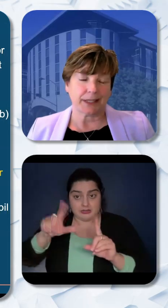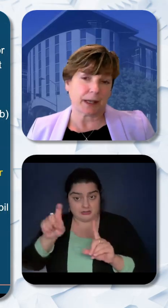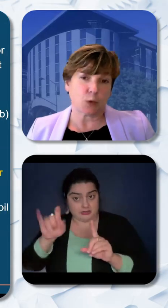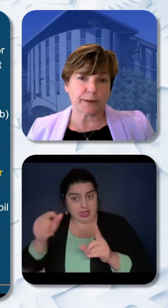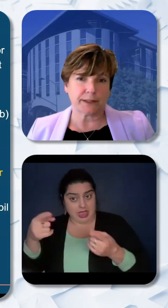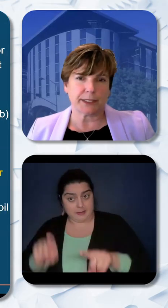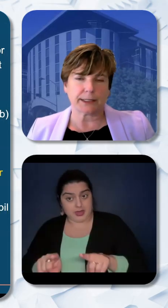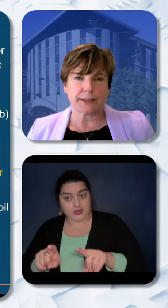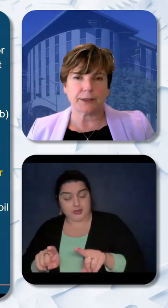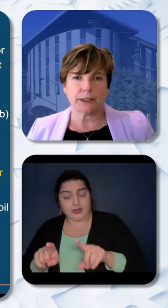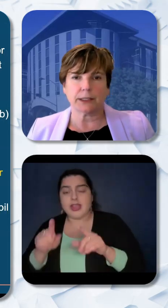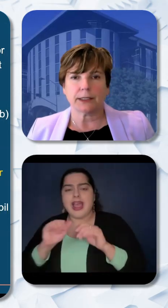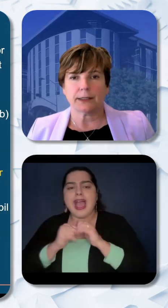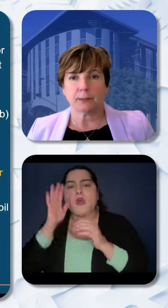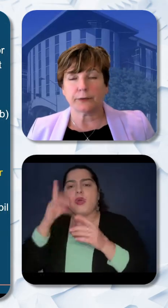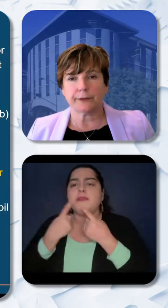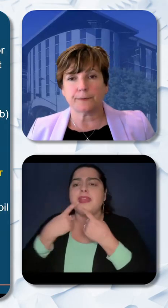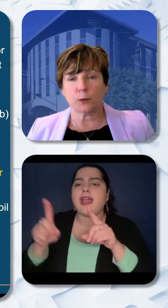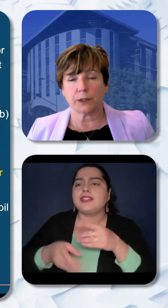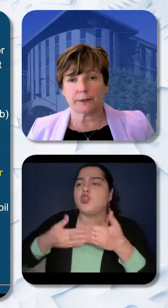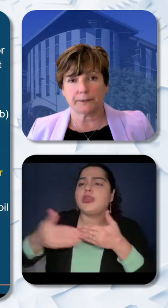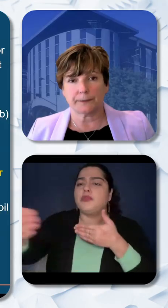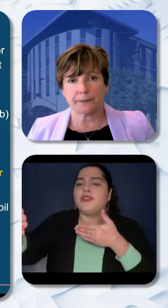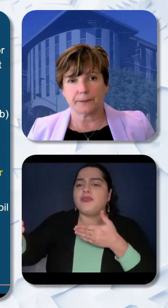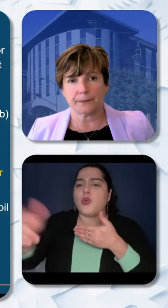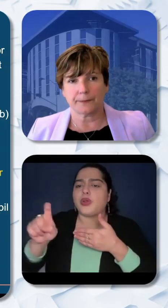And how will this be executed moving forward?